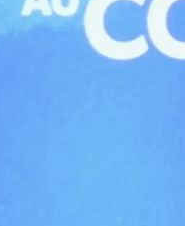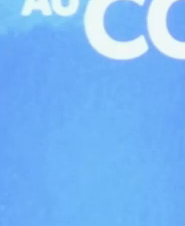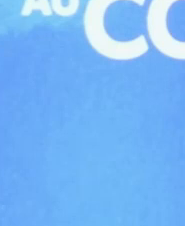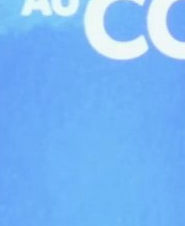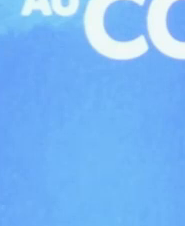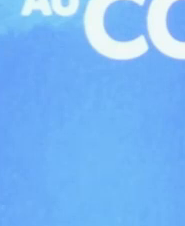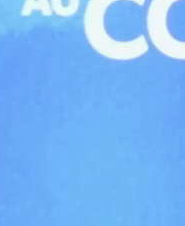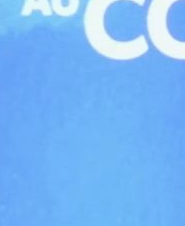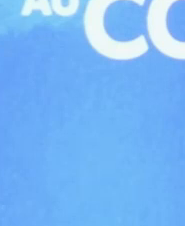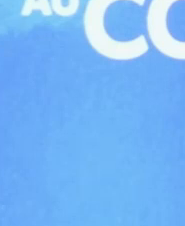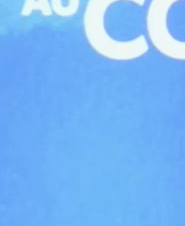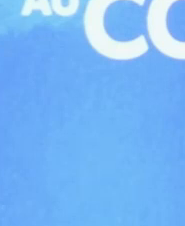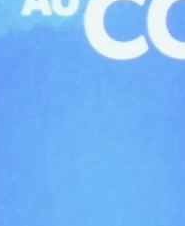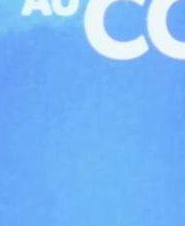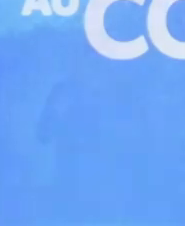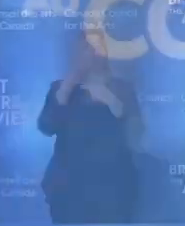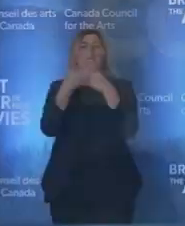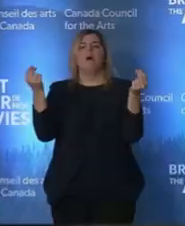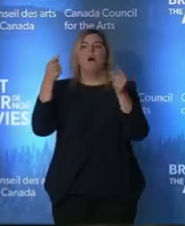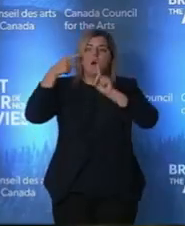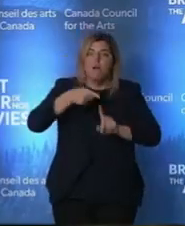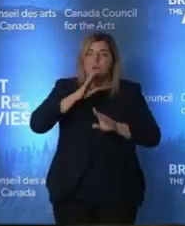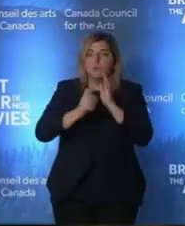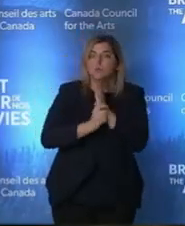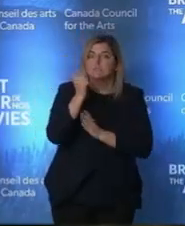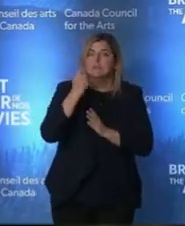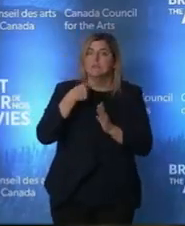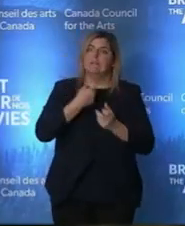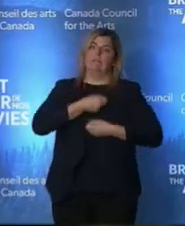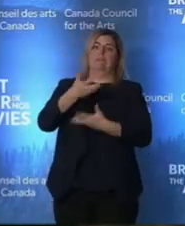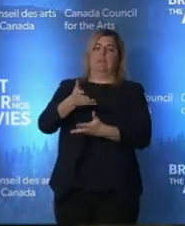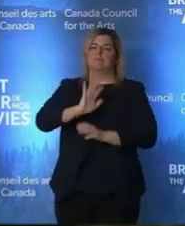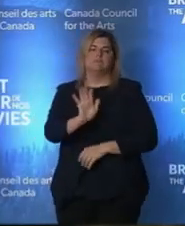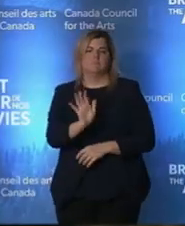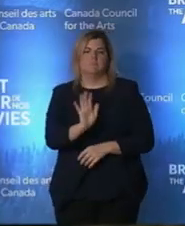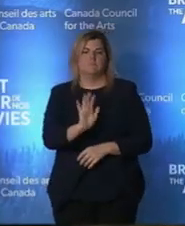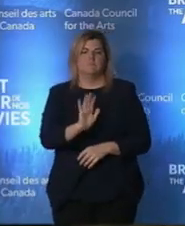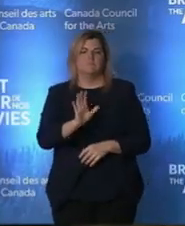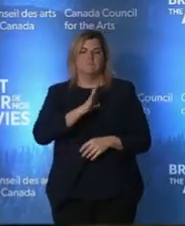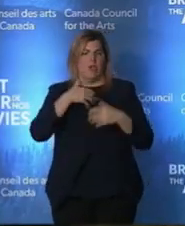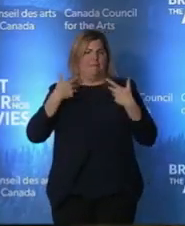feedback and I have given it to Bernadette, and I look forward to hearing from you.